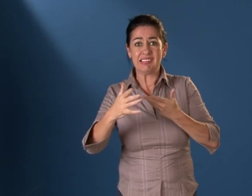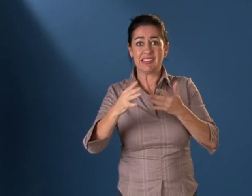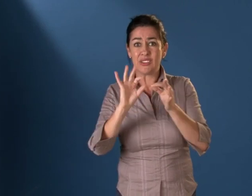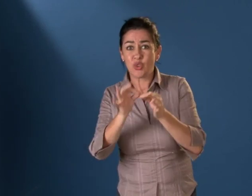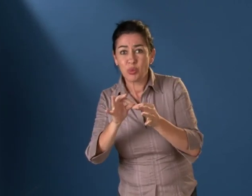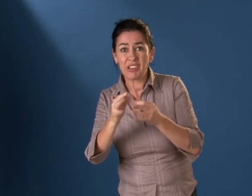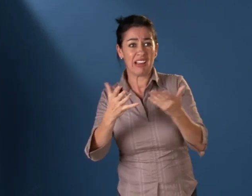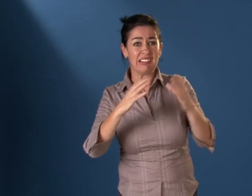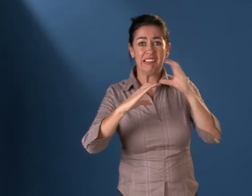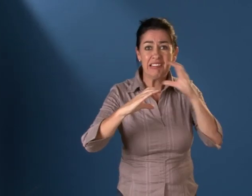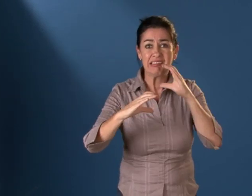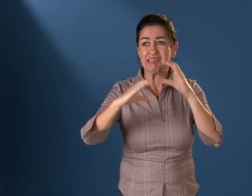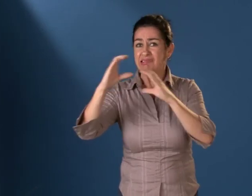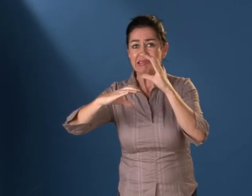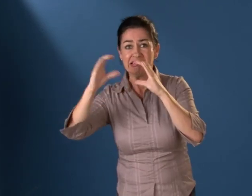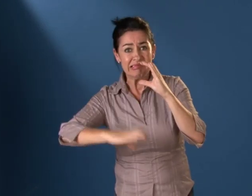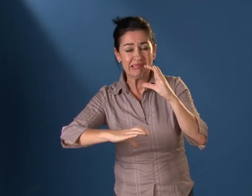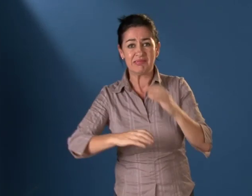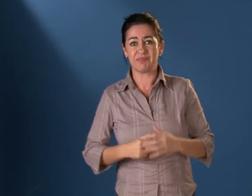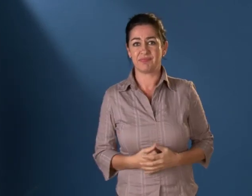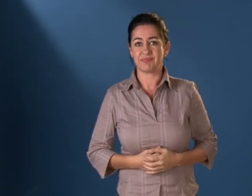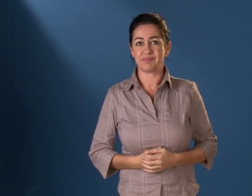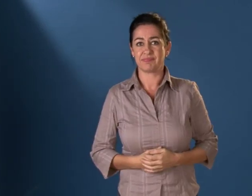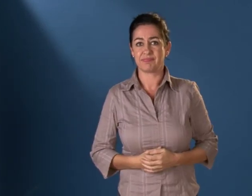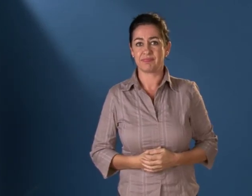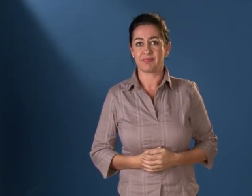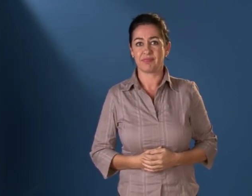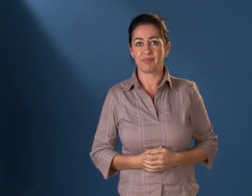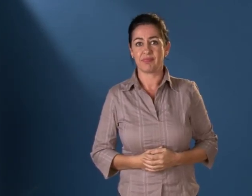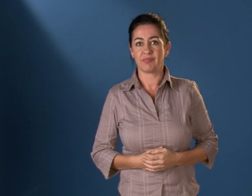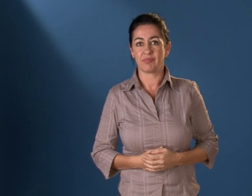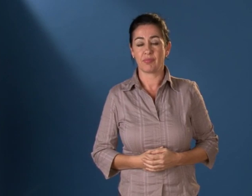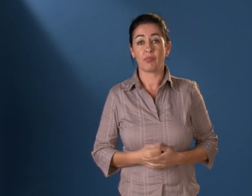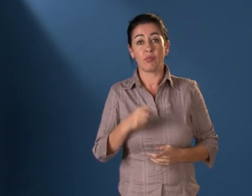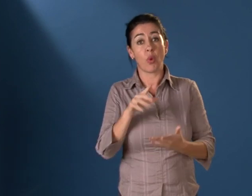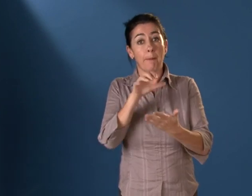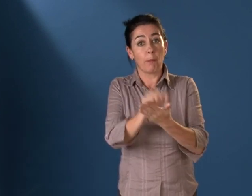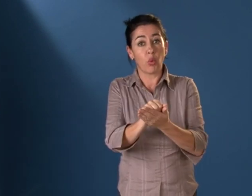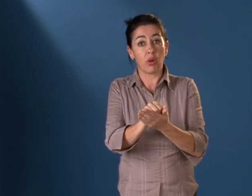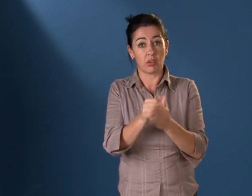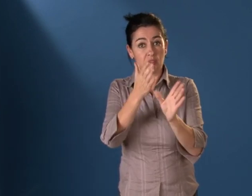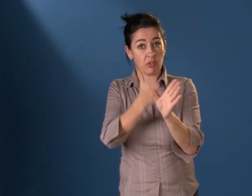This can lead to depression being undetected, untreated, or misdiagnosed. When you make